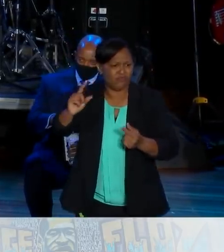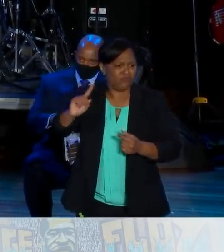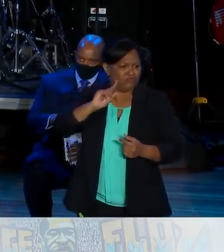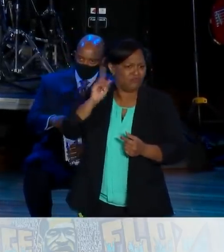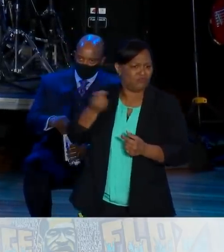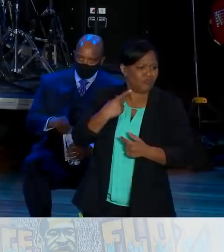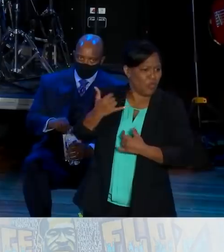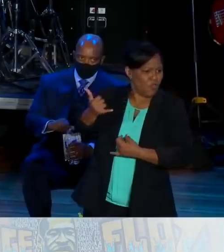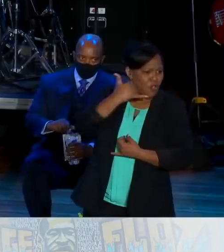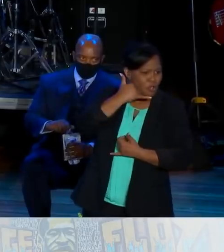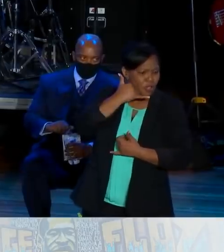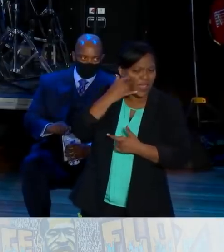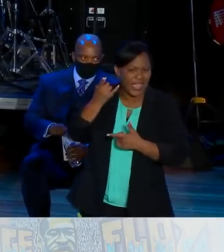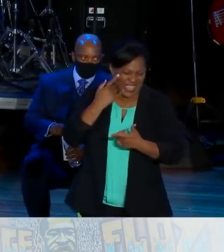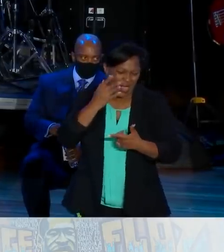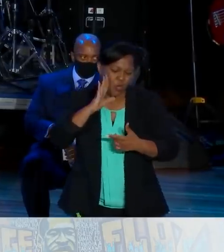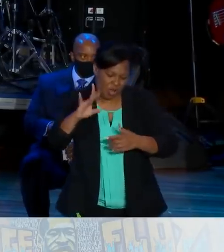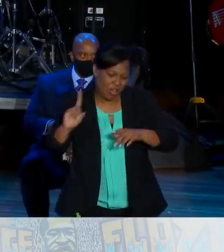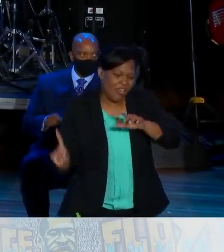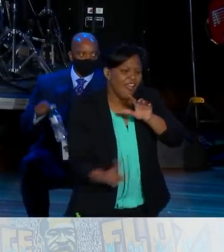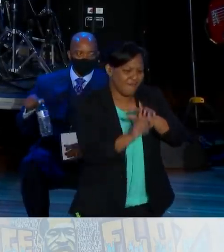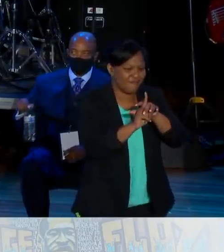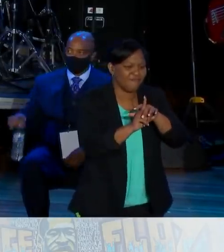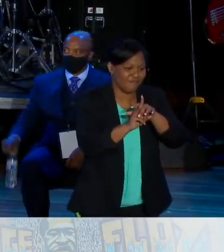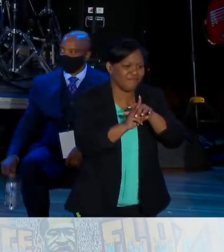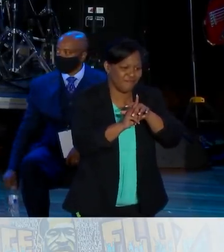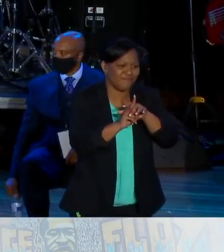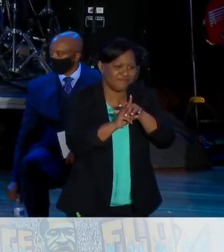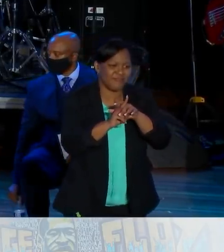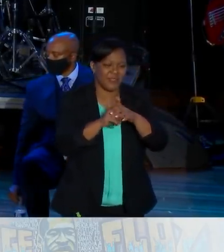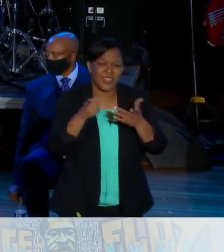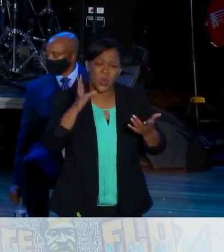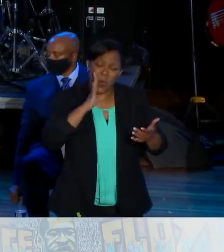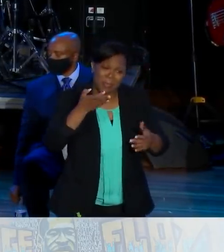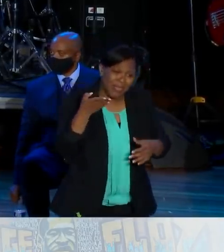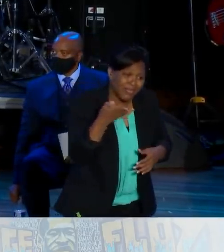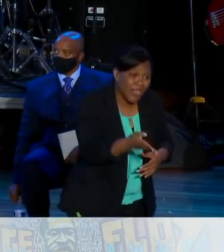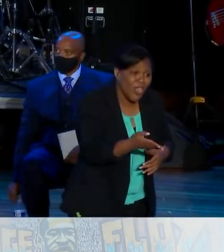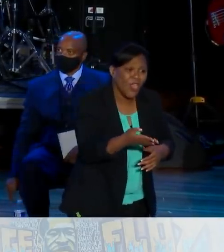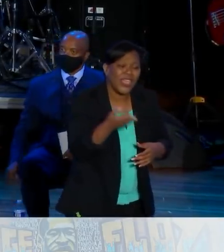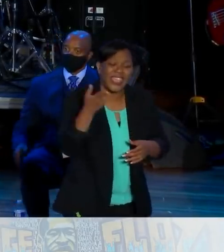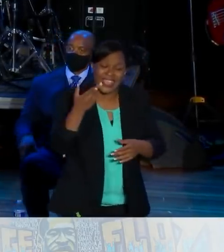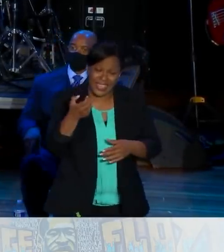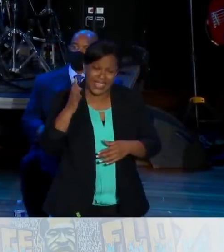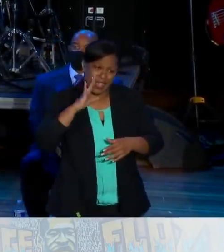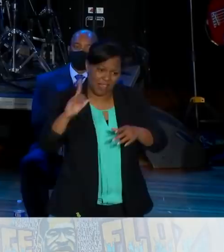AND WHEN HE GETS TO CALL, HE ALWAYS ANSWERS THE CALL, EVEN